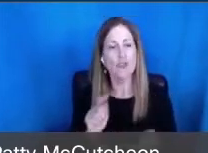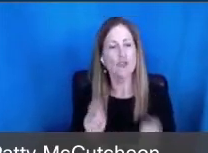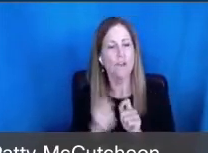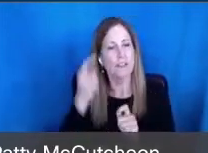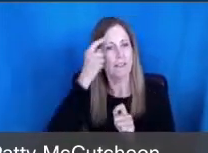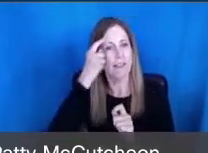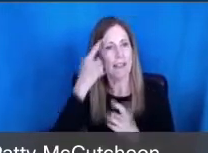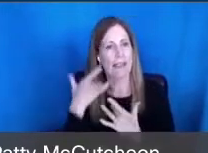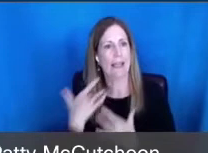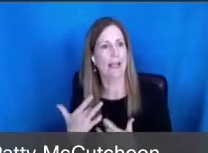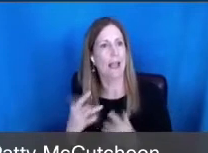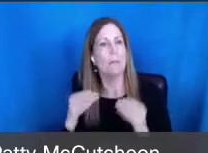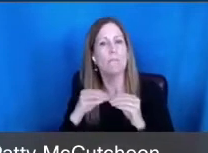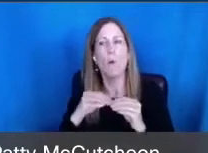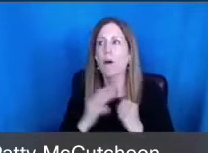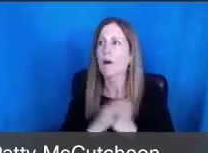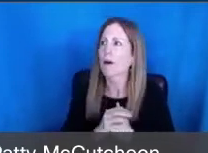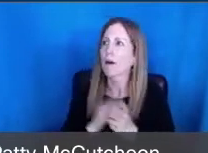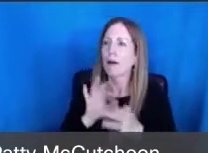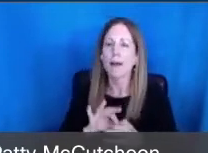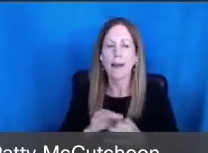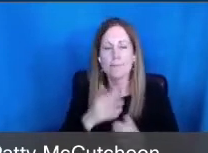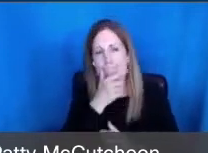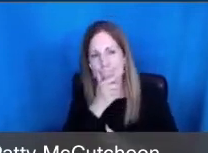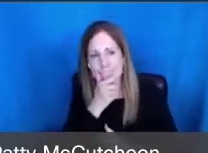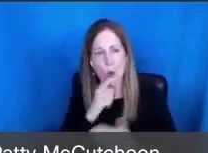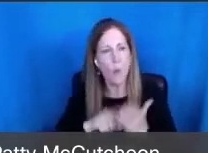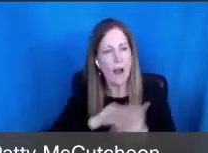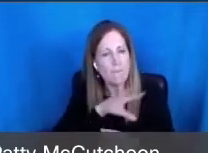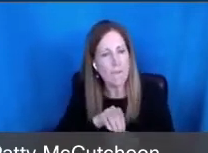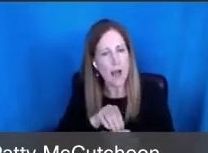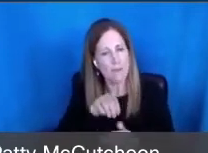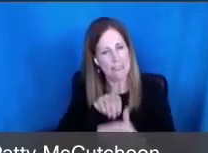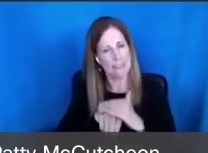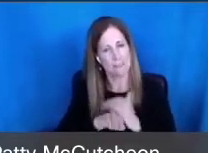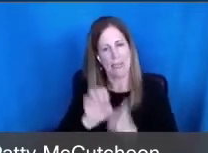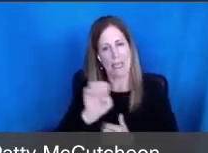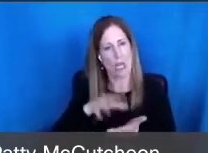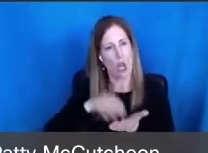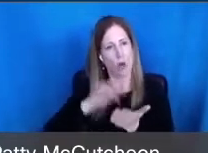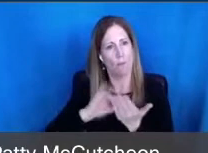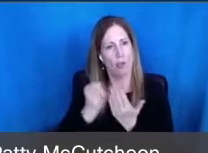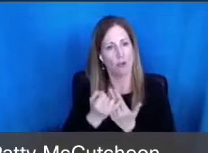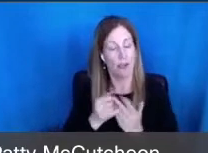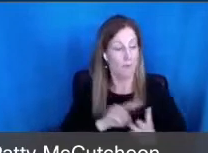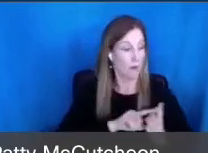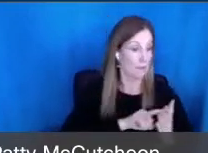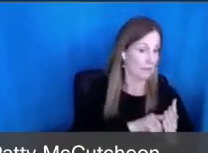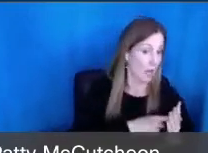trying to answer the question, "What is involved "in creating an accessible eLearning project "from start to finish, and once we know,